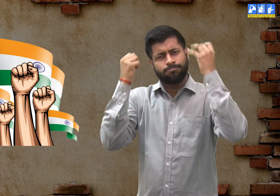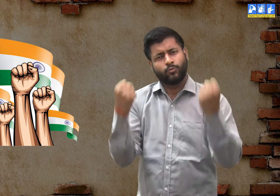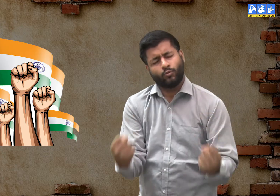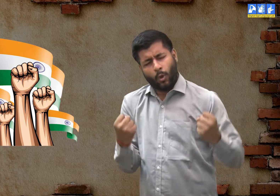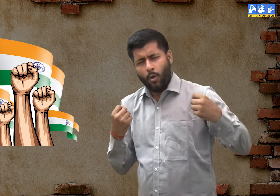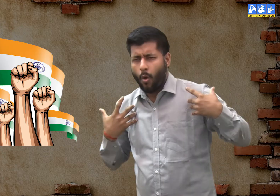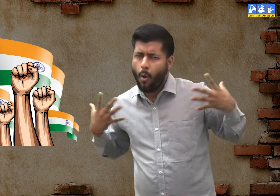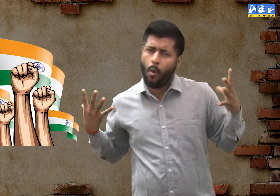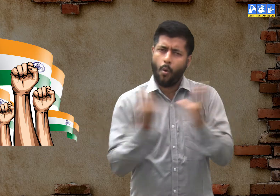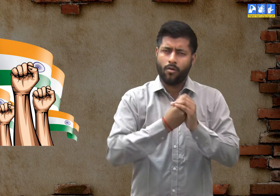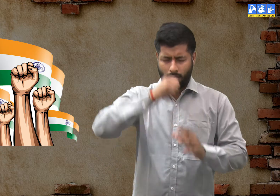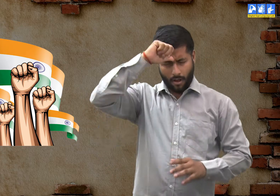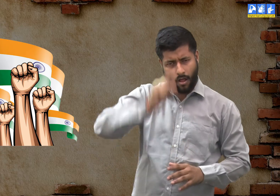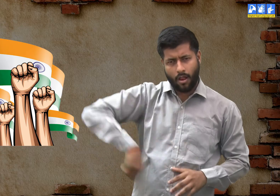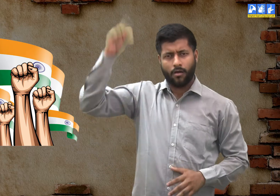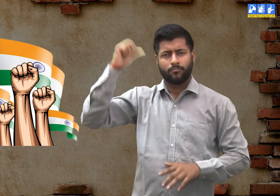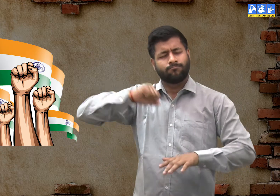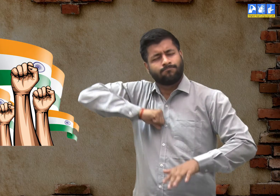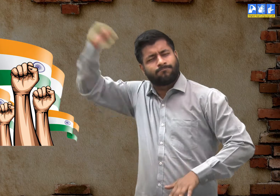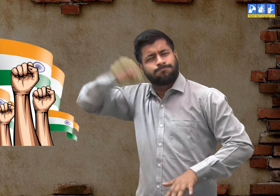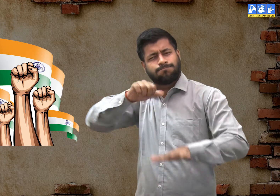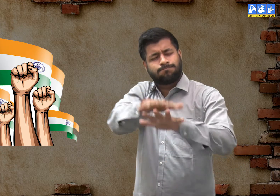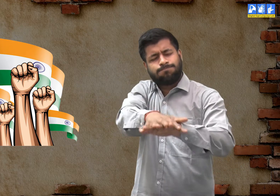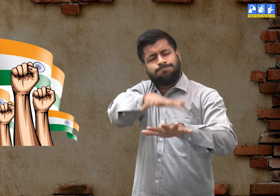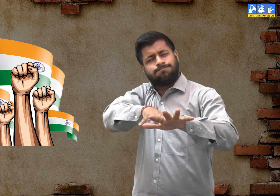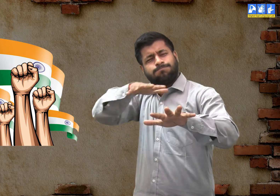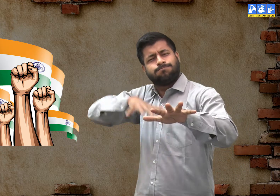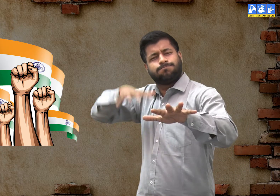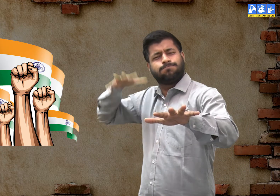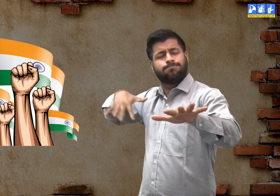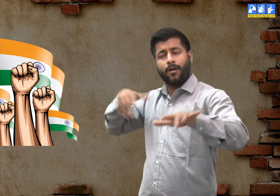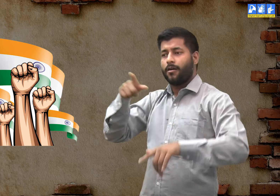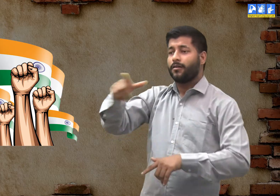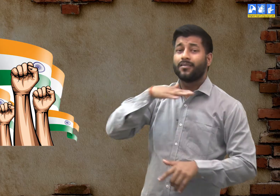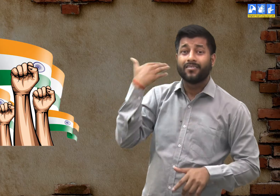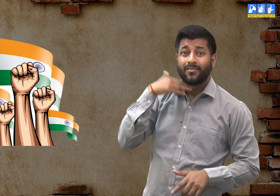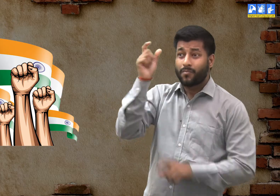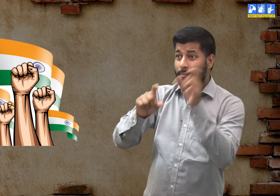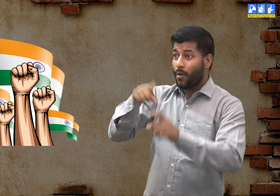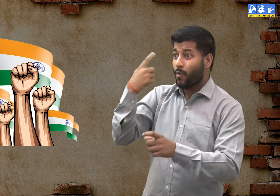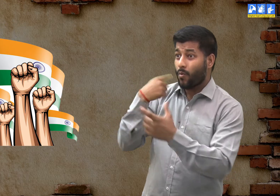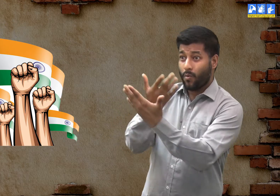in the struggle for India's independence. People all over north India started to protest.